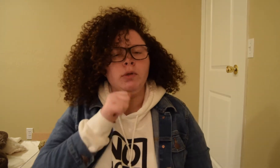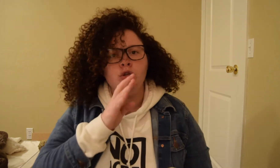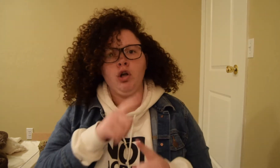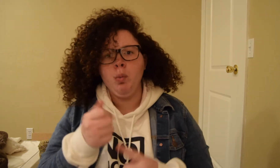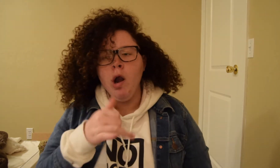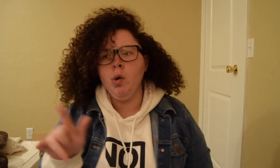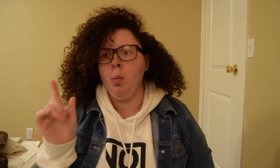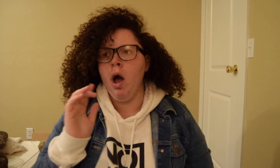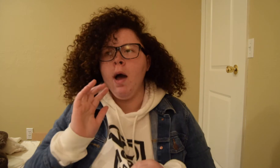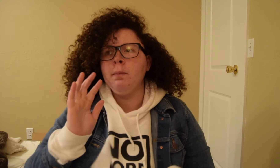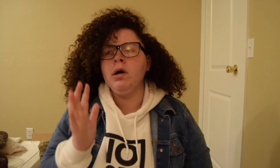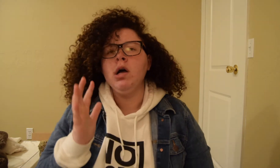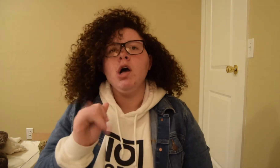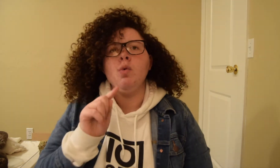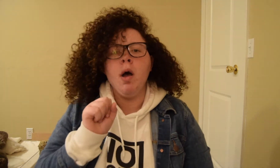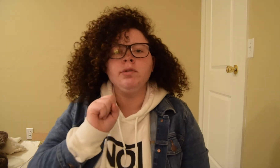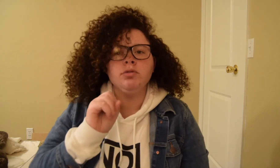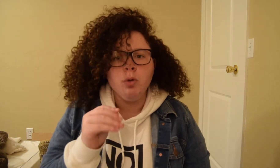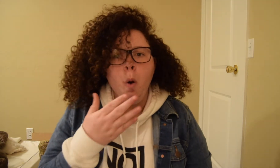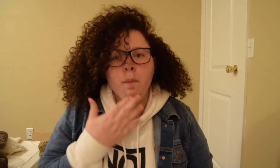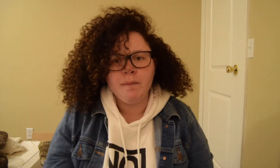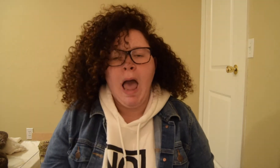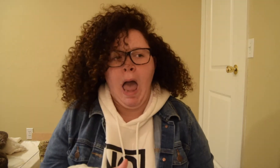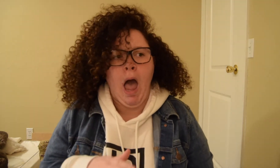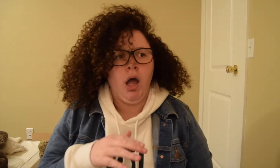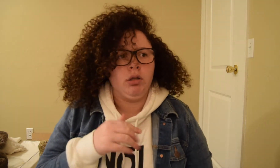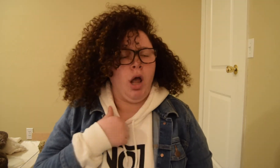I didn't talk to anyone. It was so bad